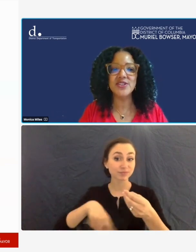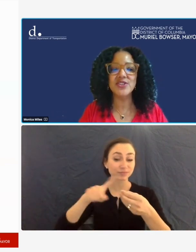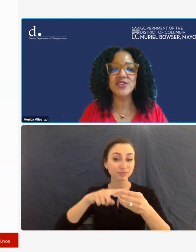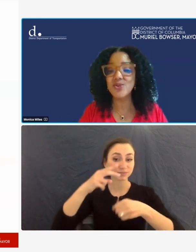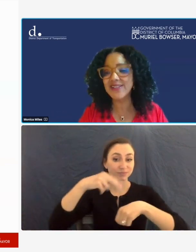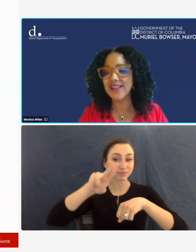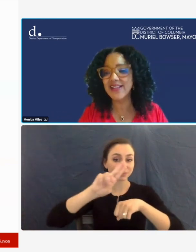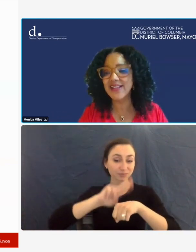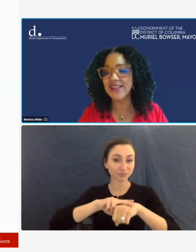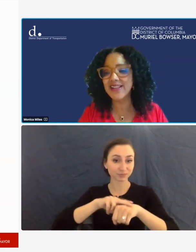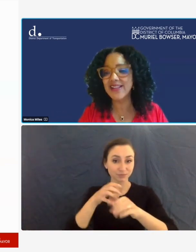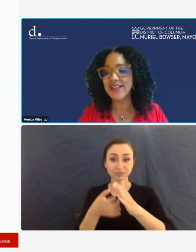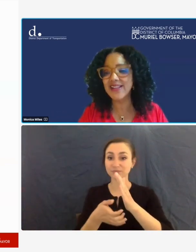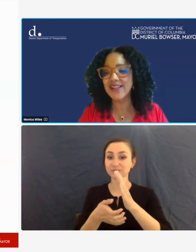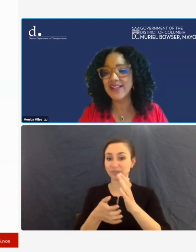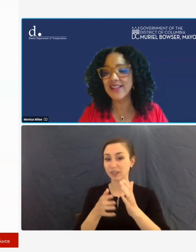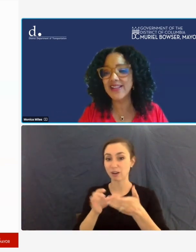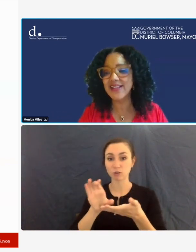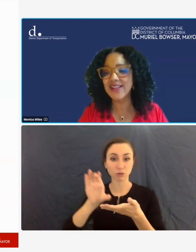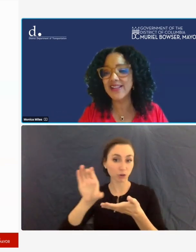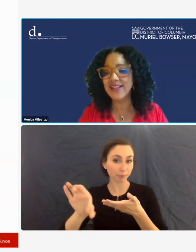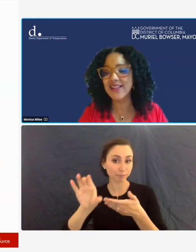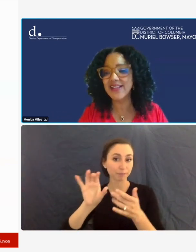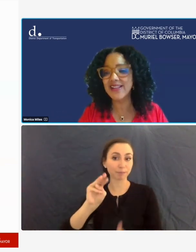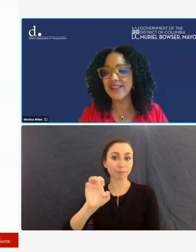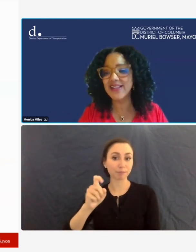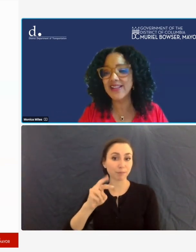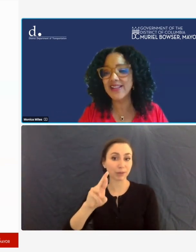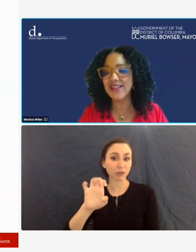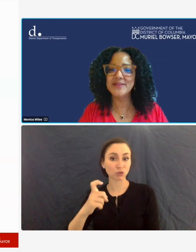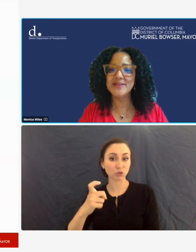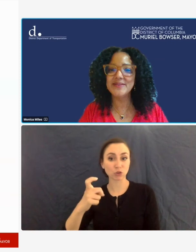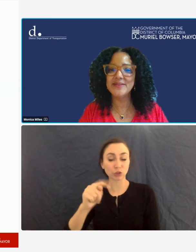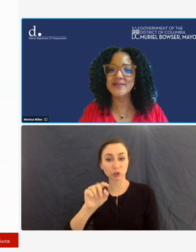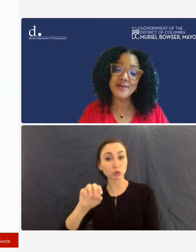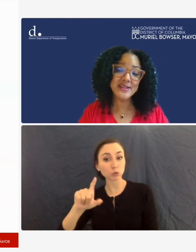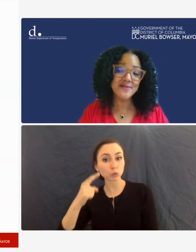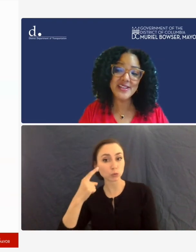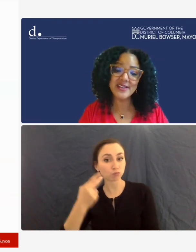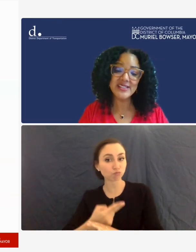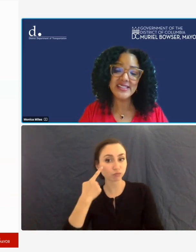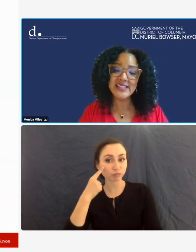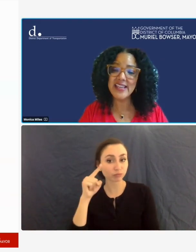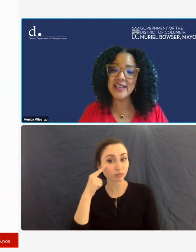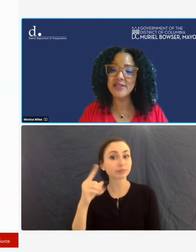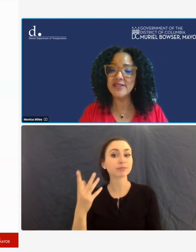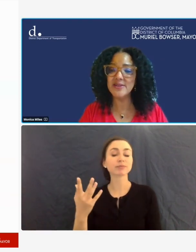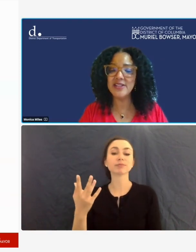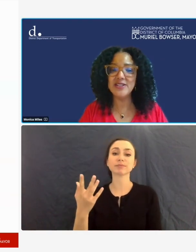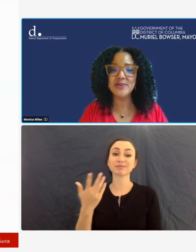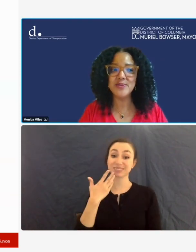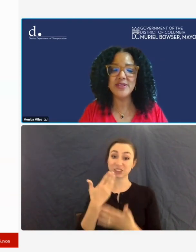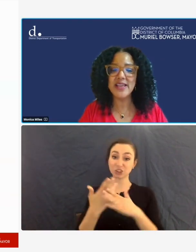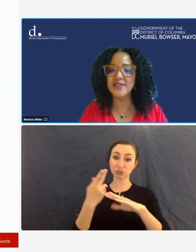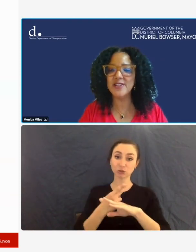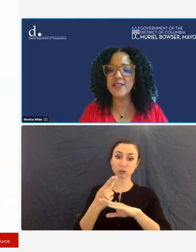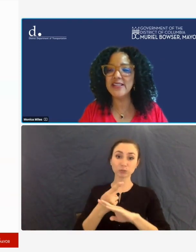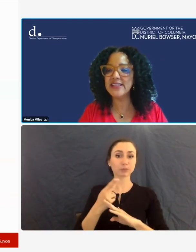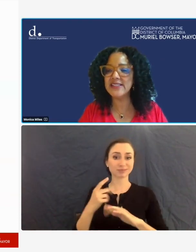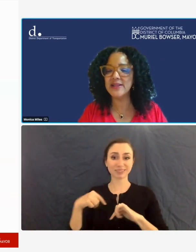tool and what it's used for it's very convenient since this came into into play there's been less